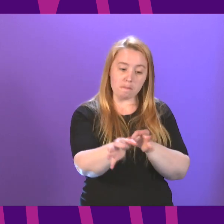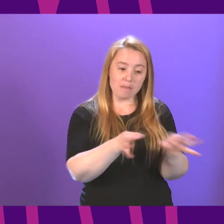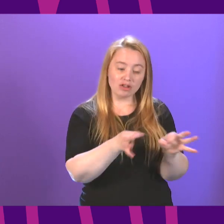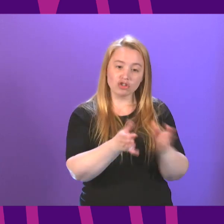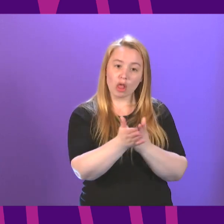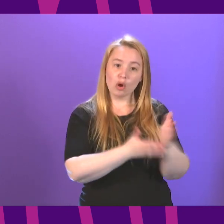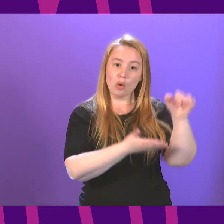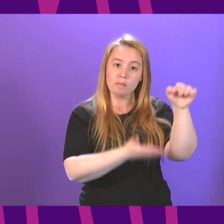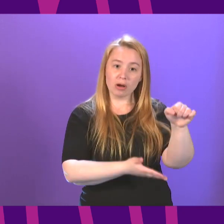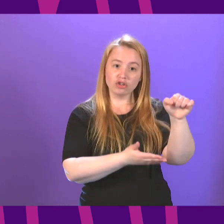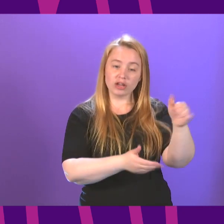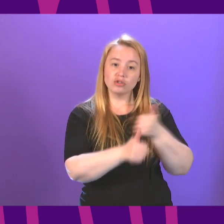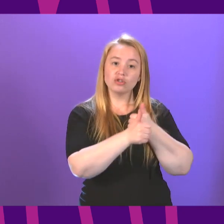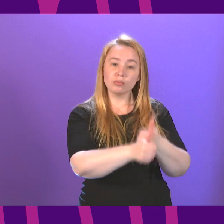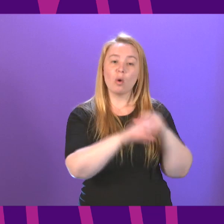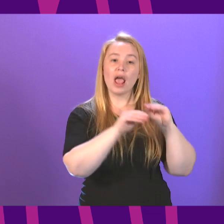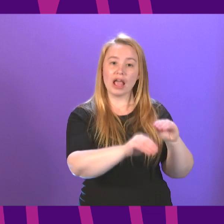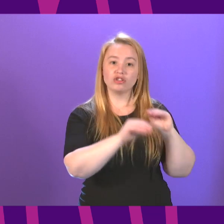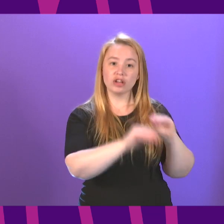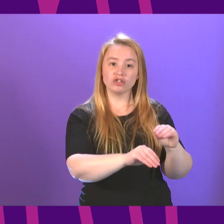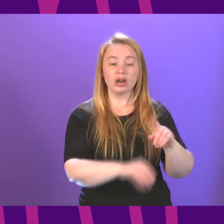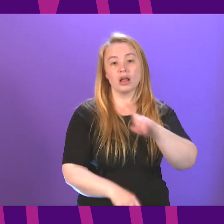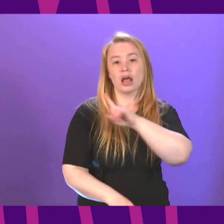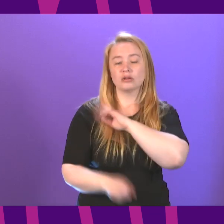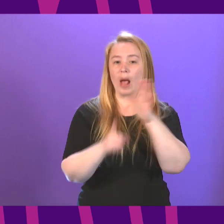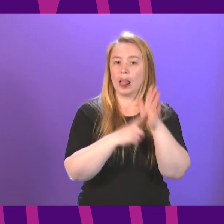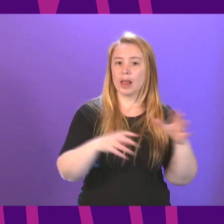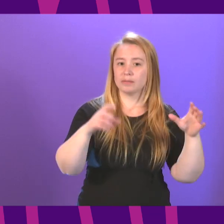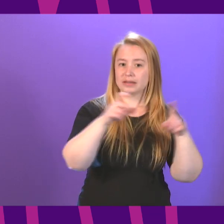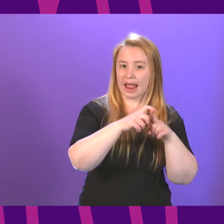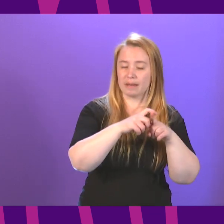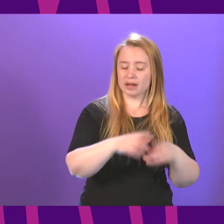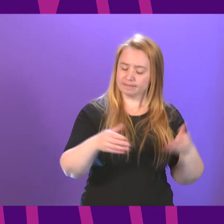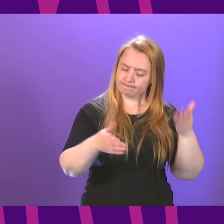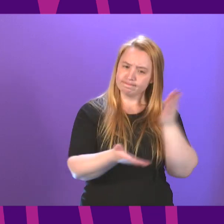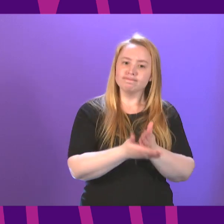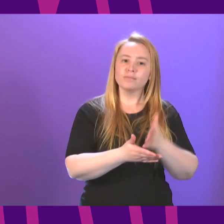on education—that is how determined we are to turn the situation around. The First Minister said,